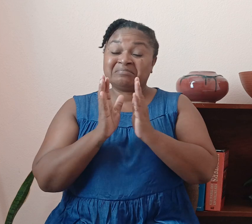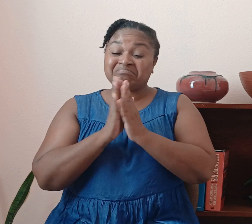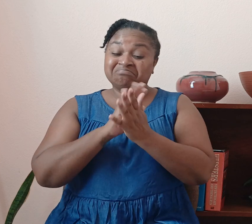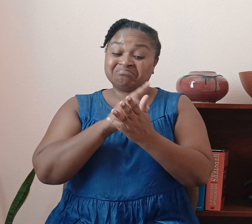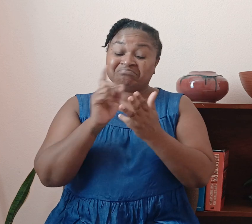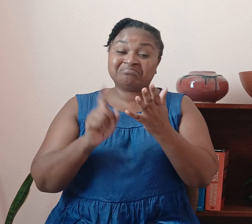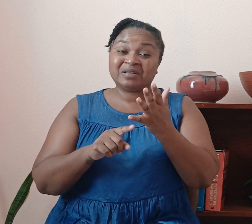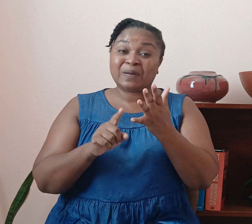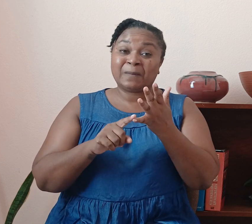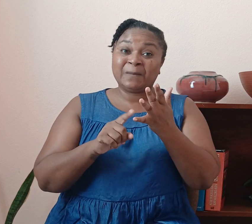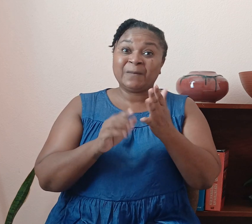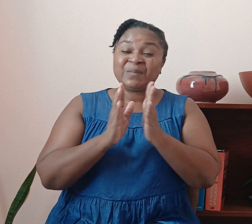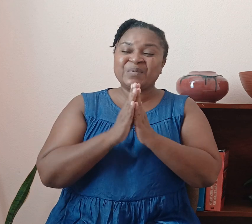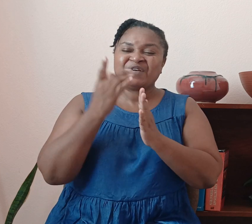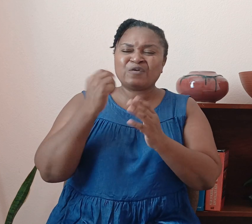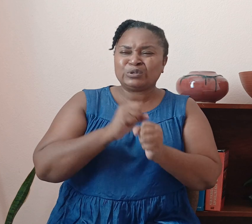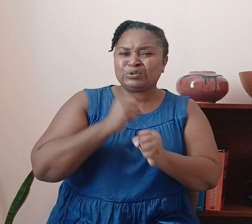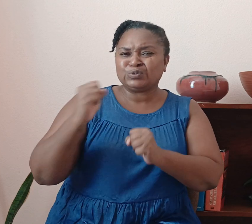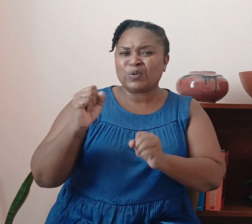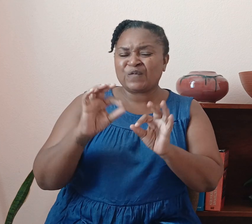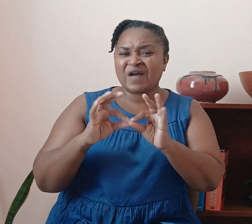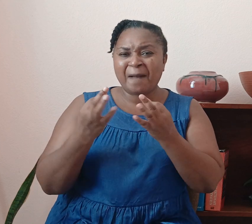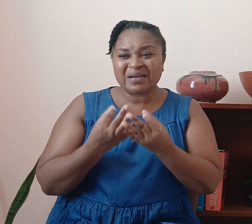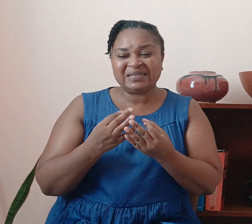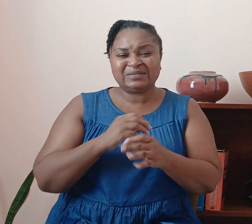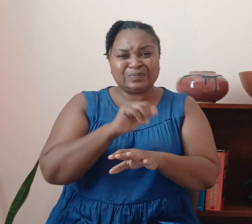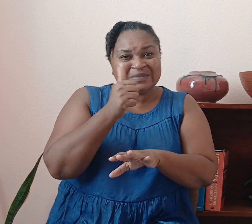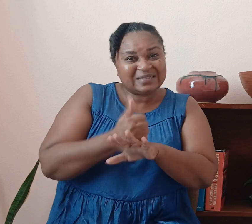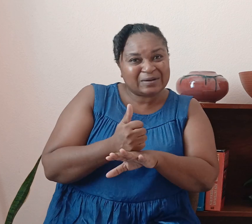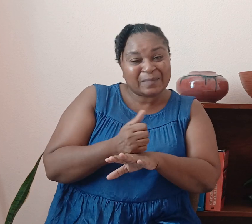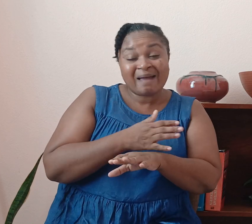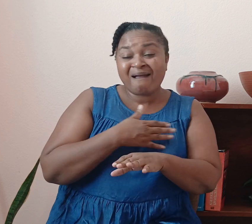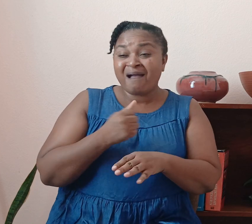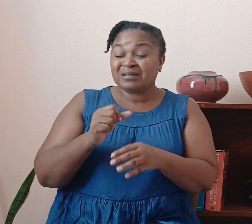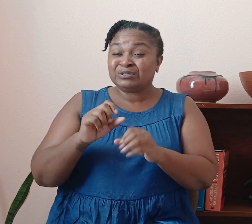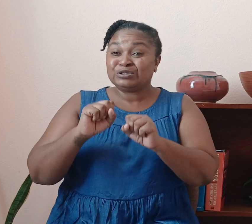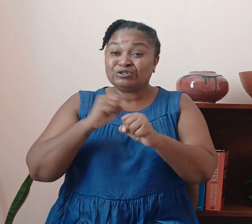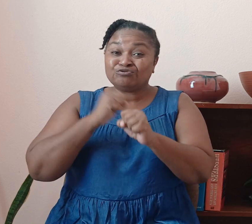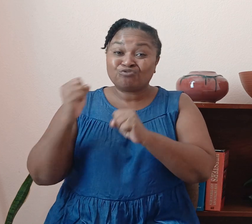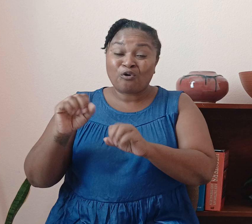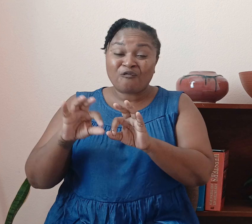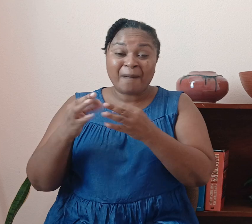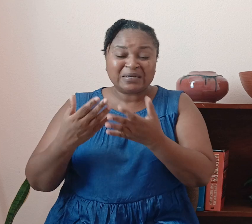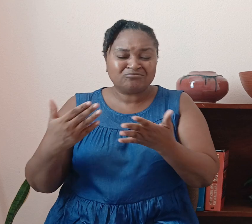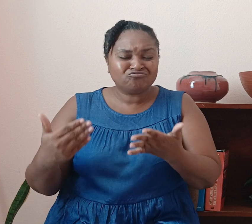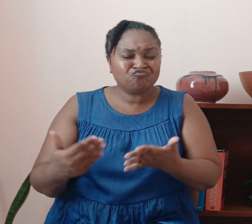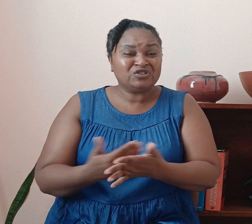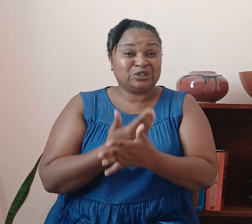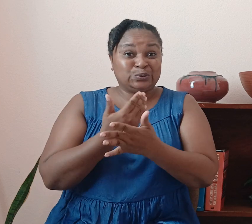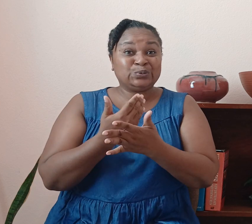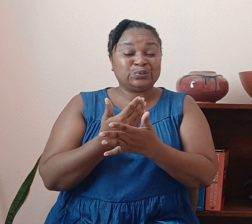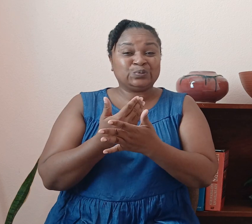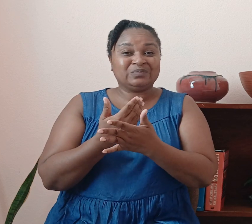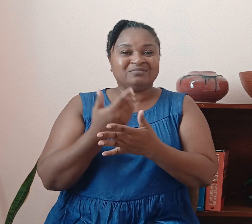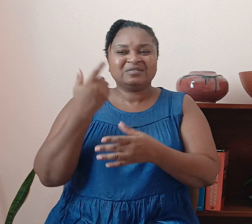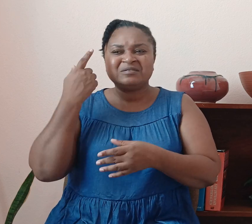to be formed and renewed. o Pray for renewal of relationships